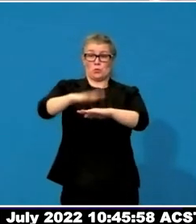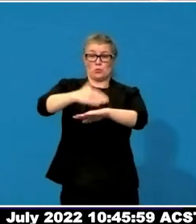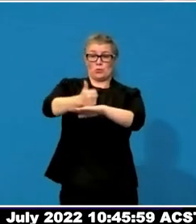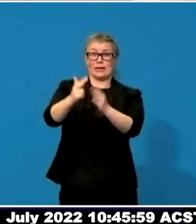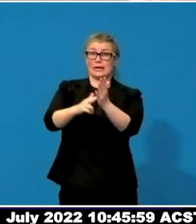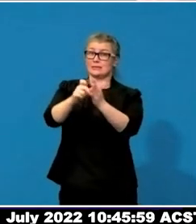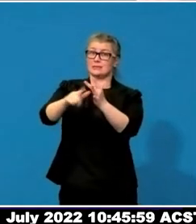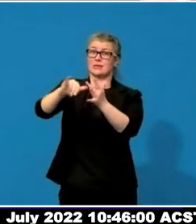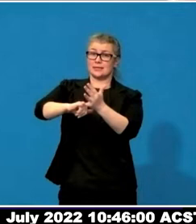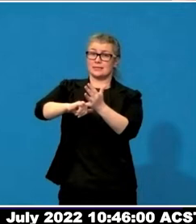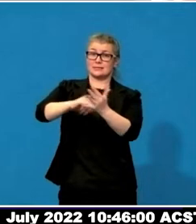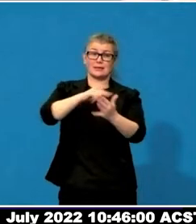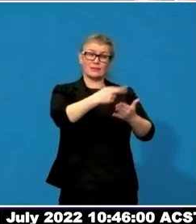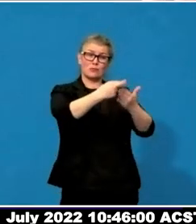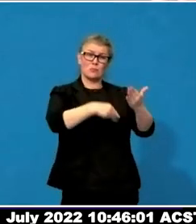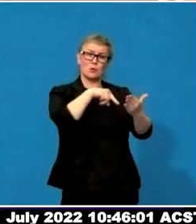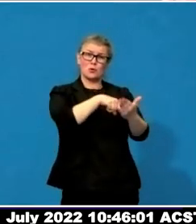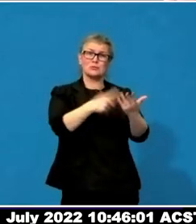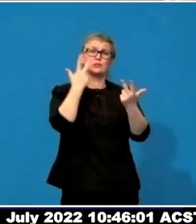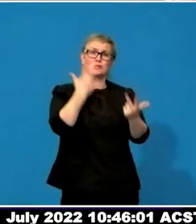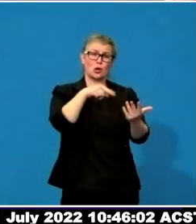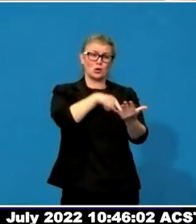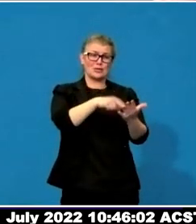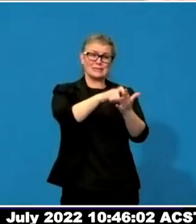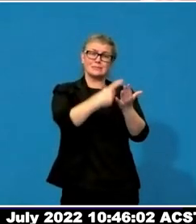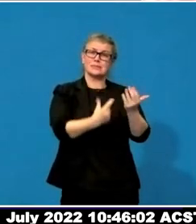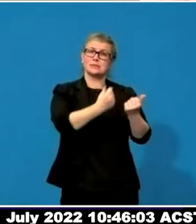The report found that disability support services in remote communities were either